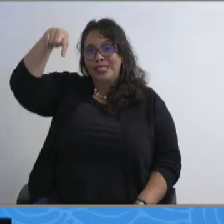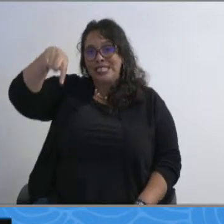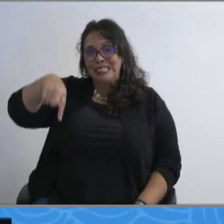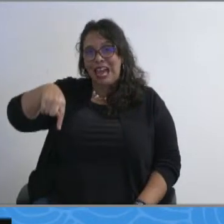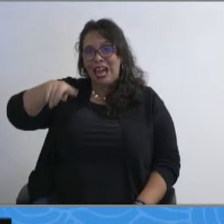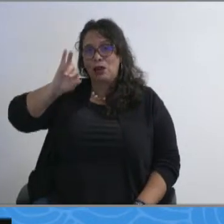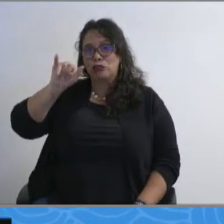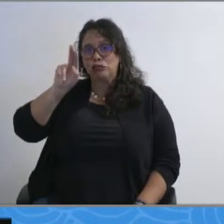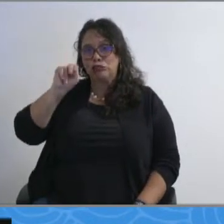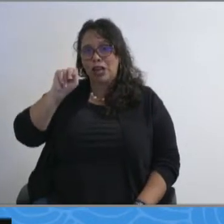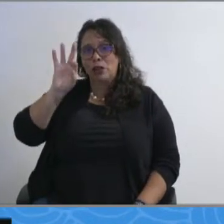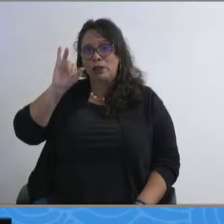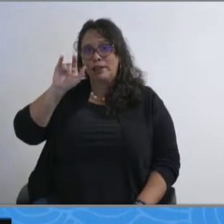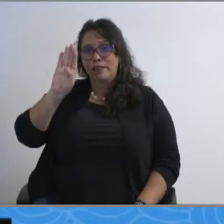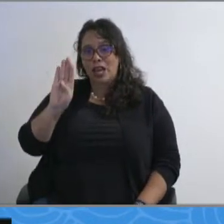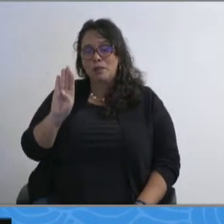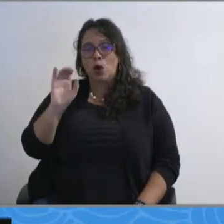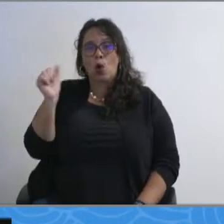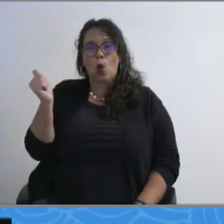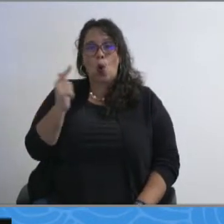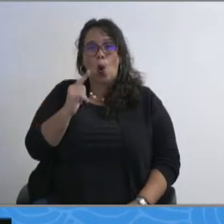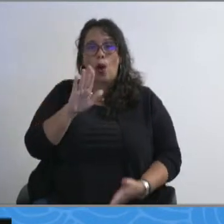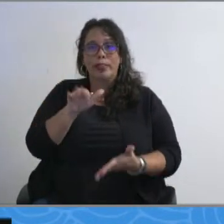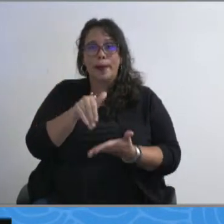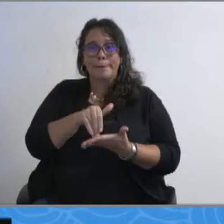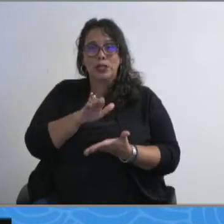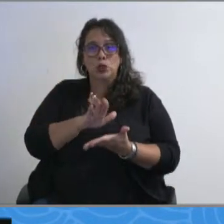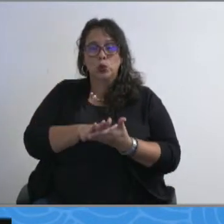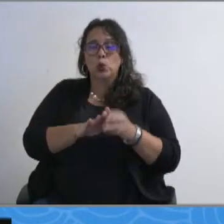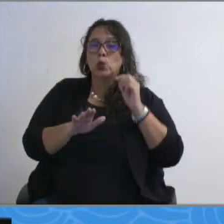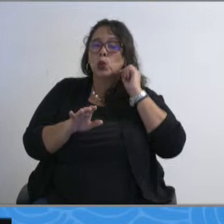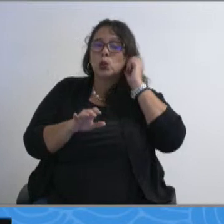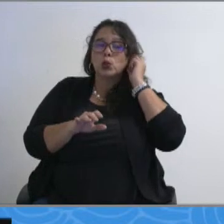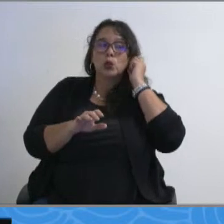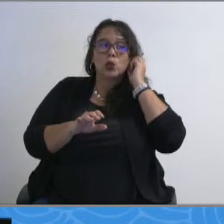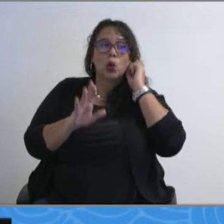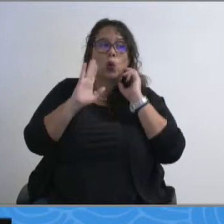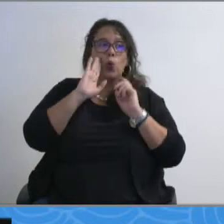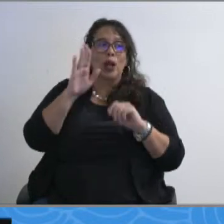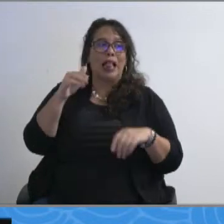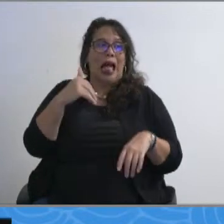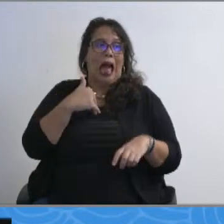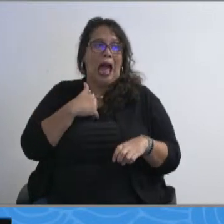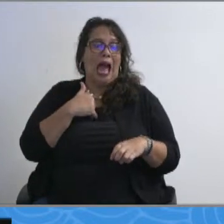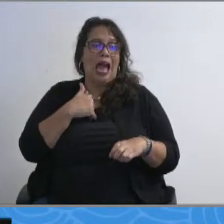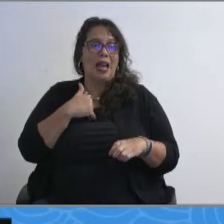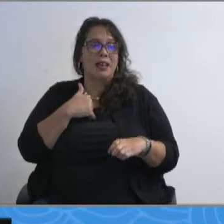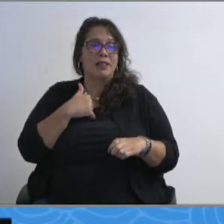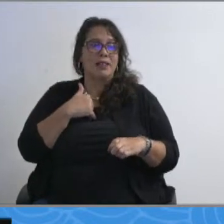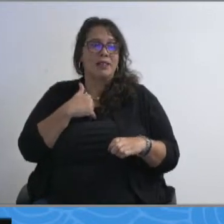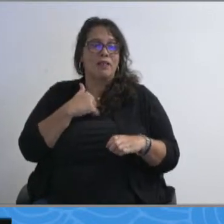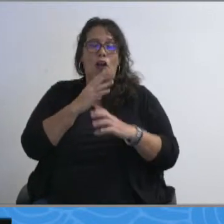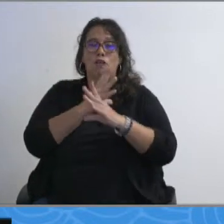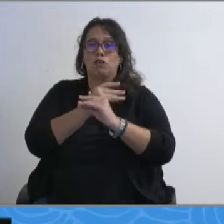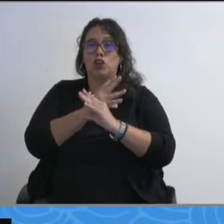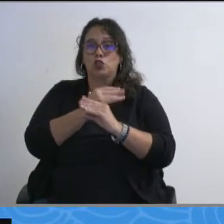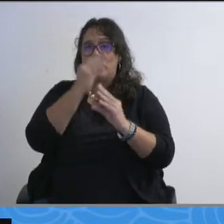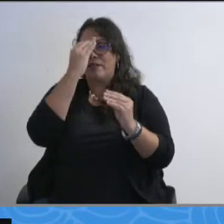all of our middle school and K-8s are going to be hosting a virtual information session. And so, all of the dates are here. So, if you wanted to check out your home school